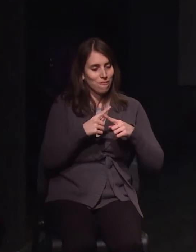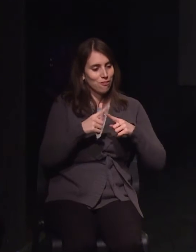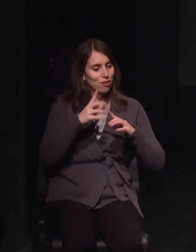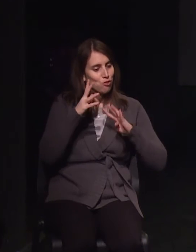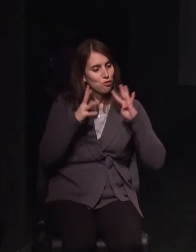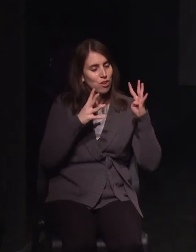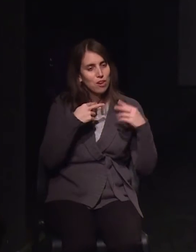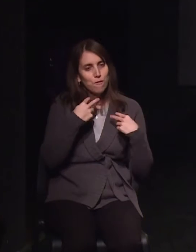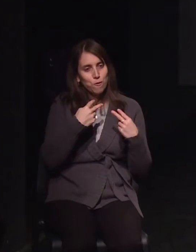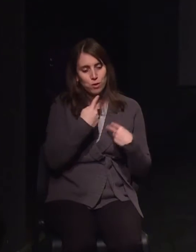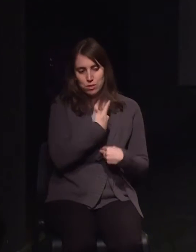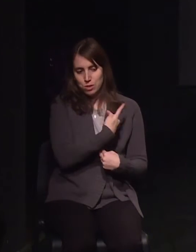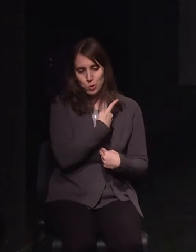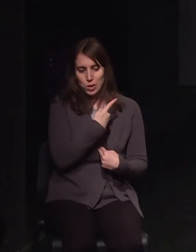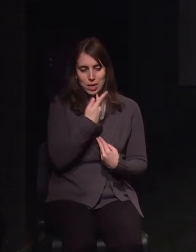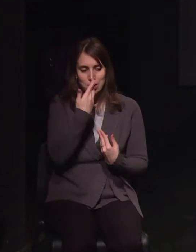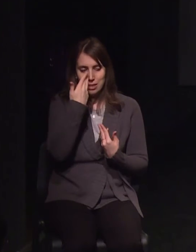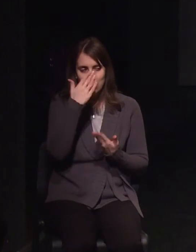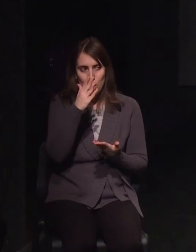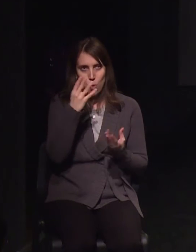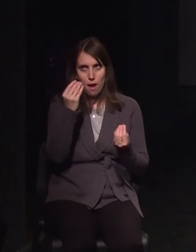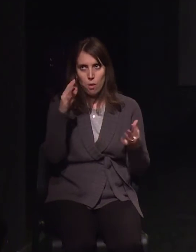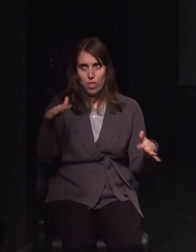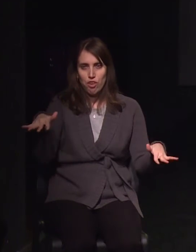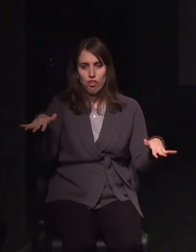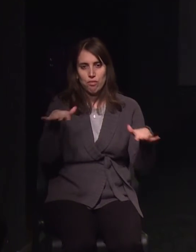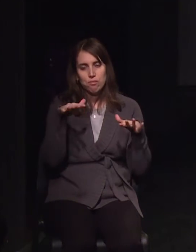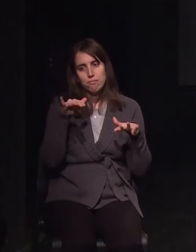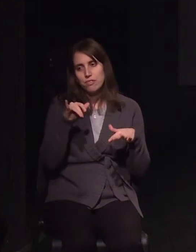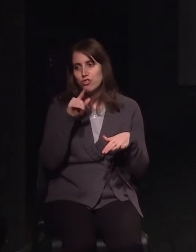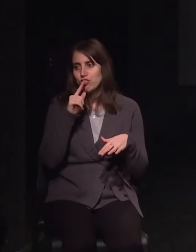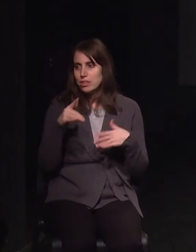even know were out there, and I think that’s exciting. Damian: Yeah I get that.